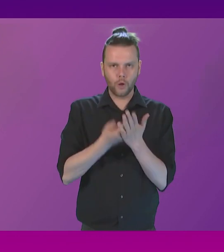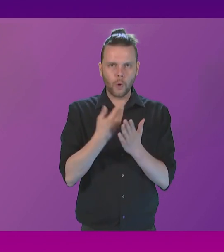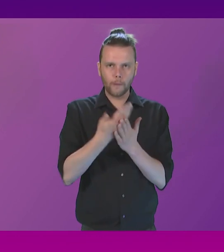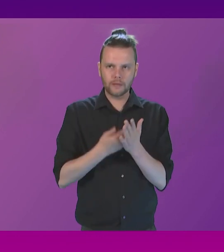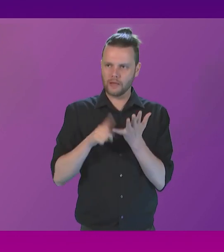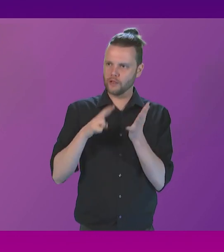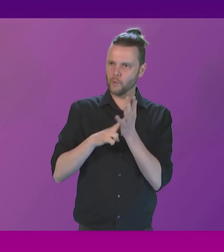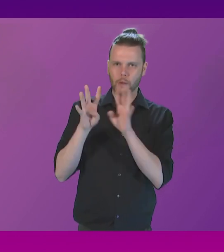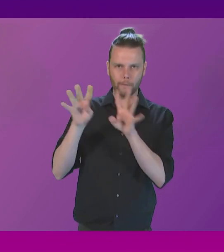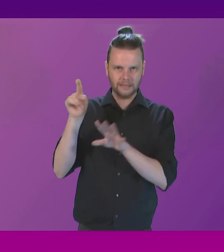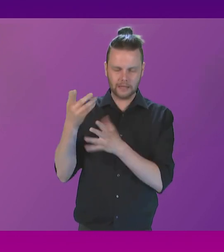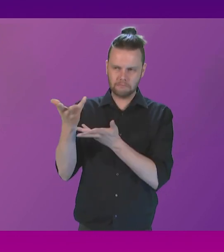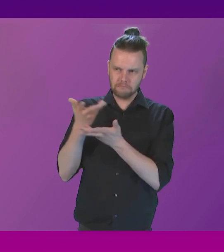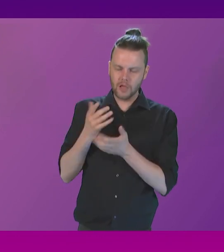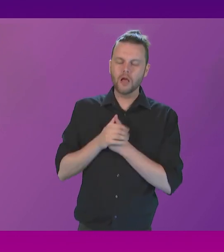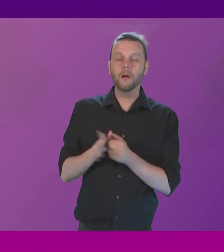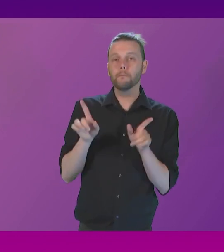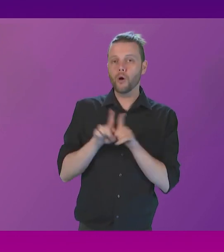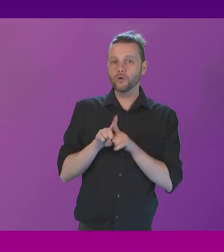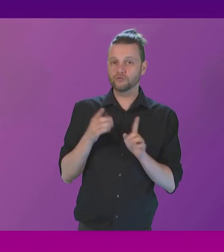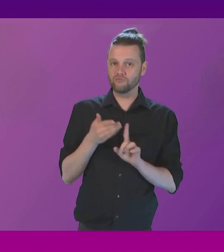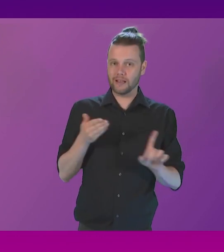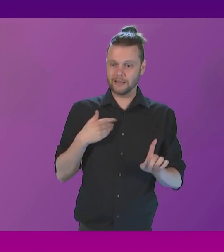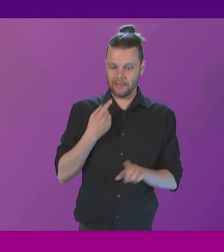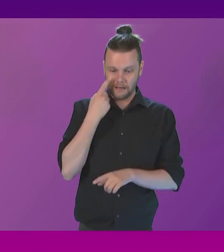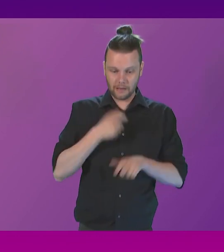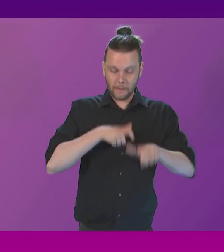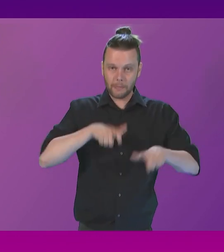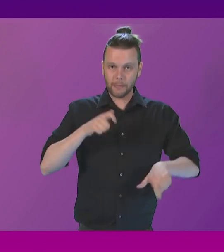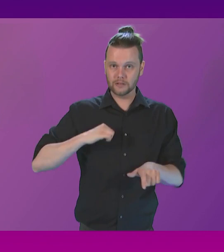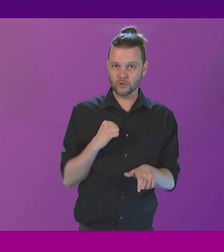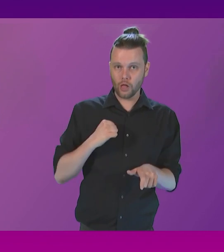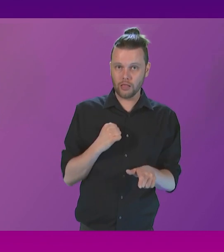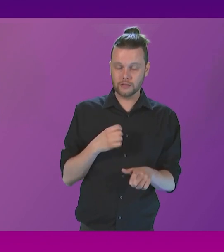UN committee, as well as recognising that young people in Scotland acquire a number